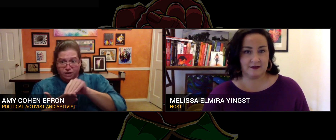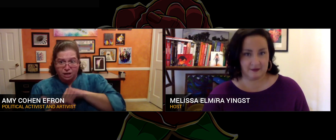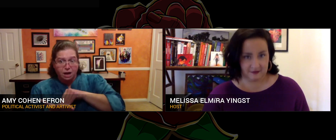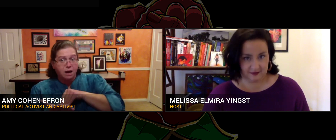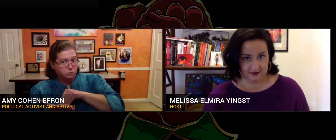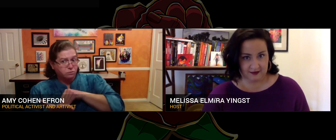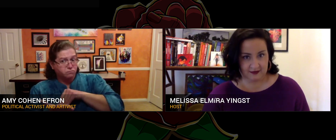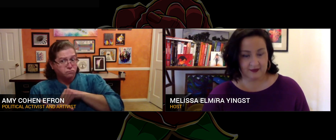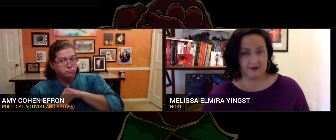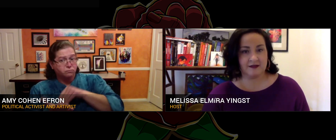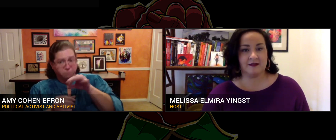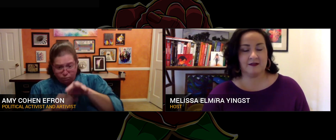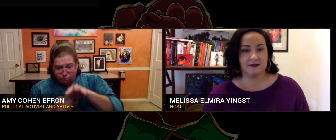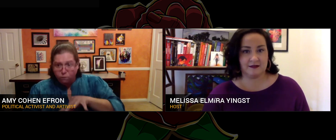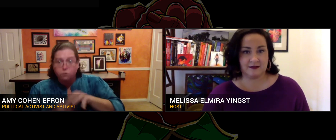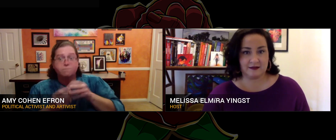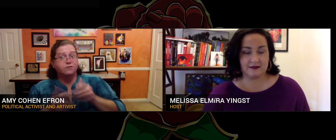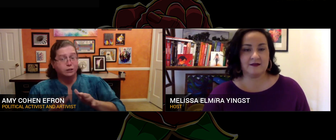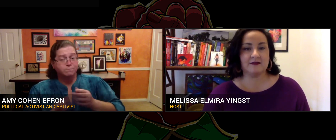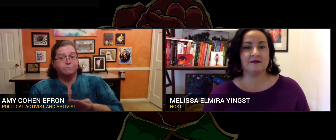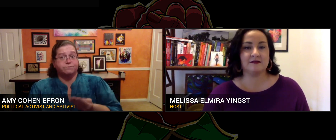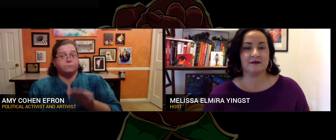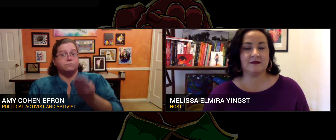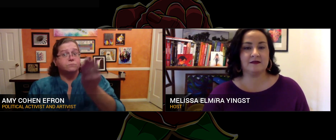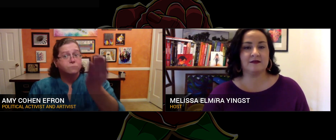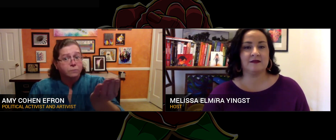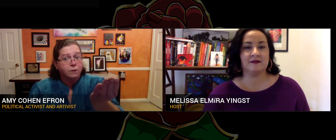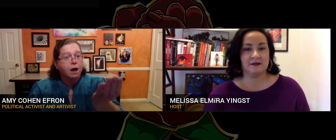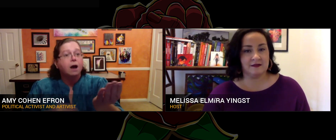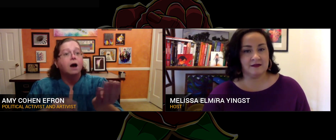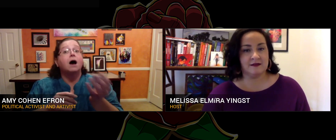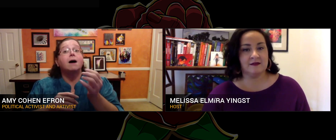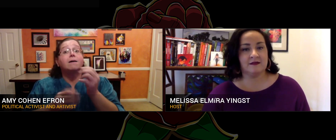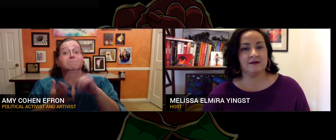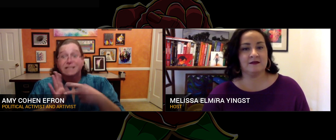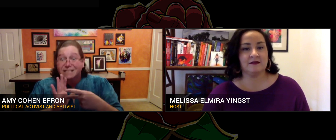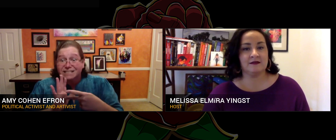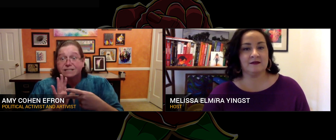The person would fill out the ballot and cast their votes and turn it in.